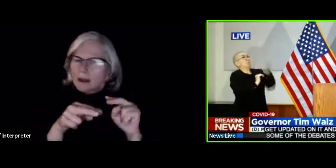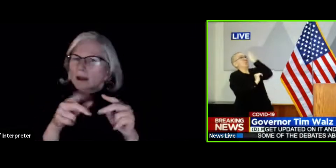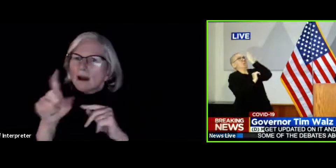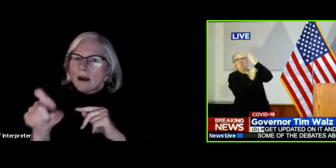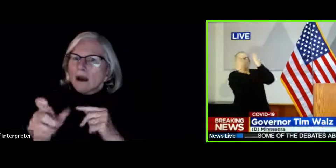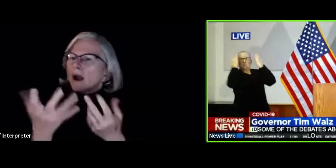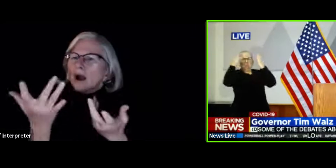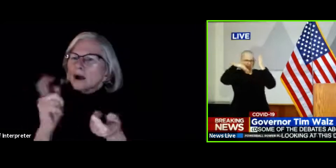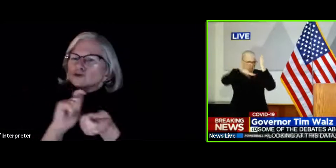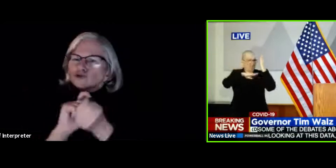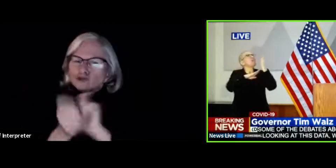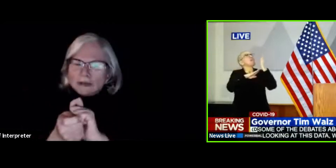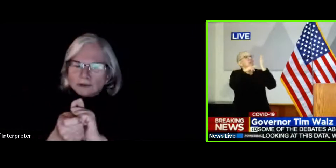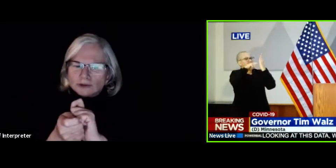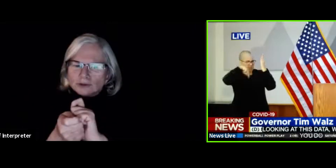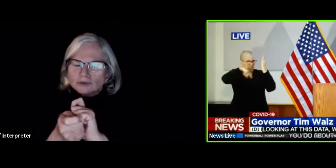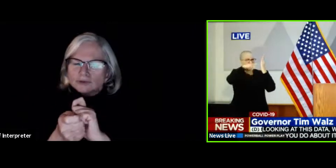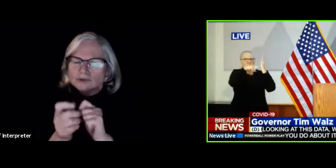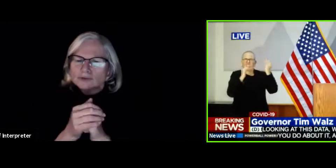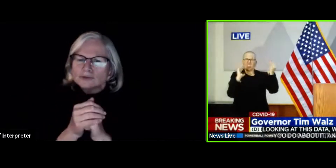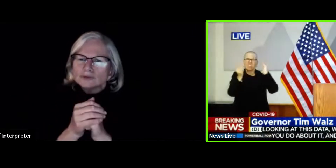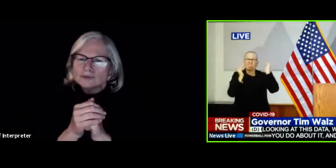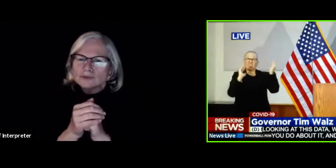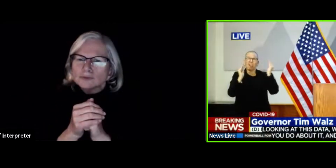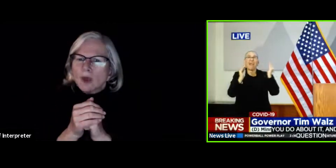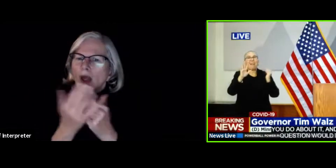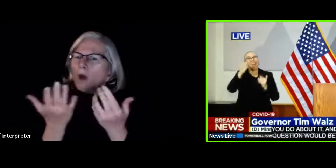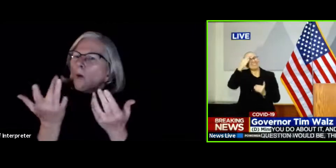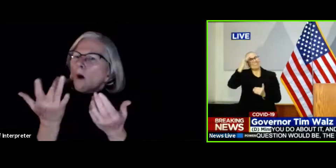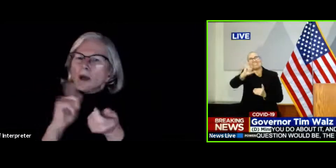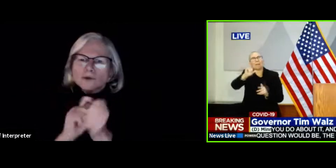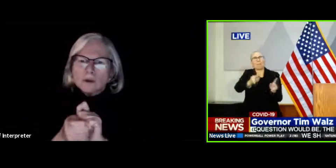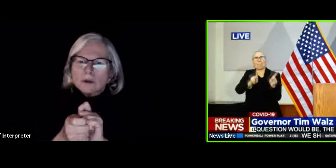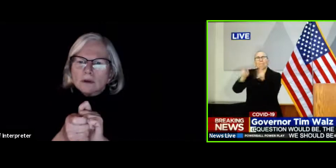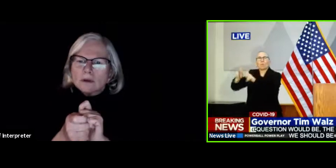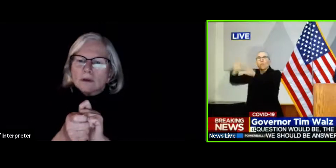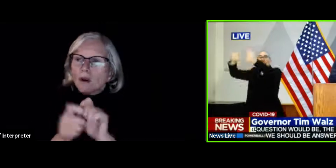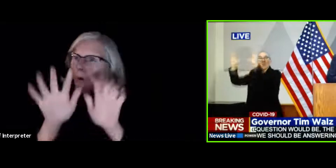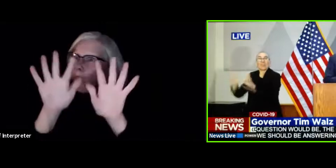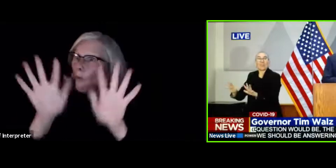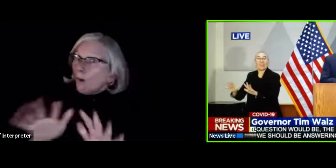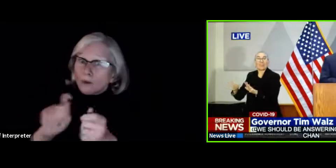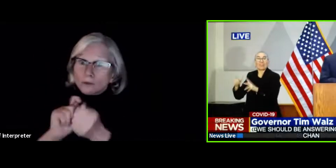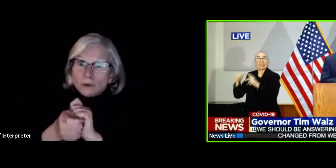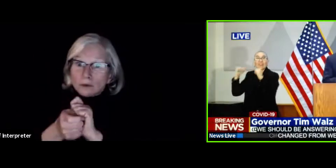WELL, THE WEATHER STARTED TO CHANGE. WE STARTED MOVING BACK INSIDE. CASE POSITIVITY RATES IN SURROUNDING STATES STARTED TO